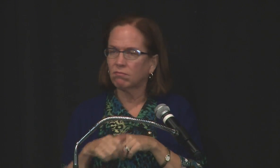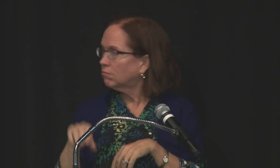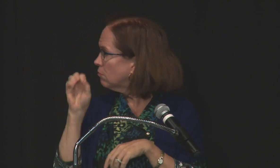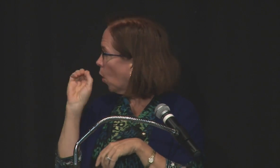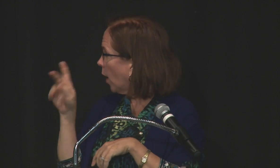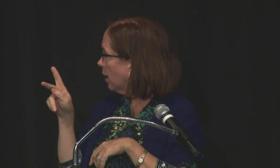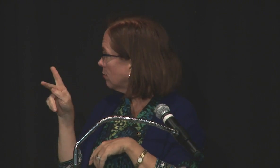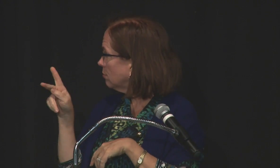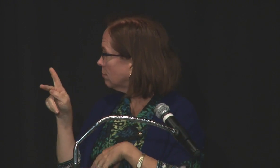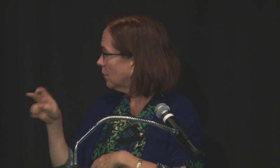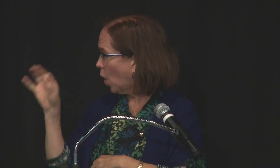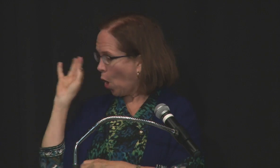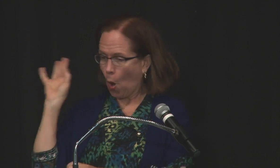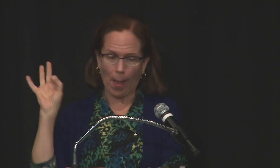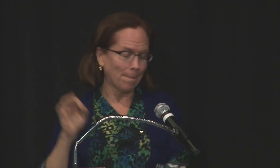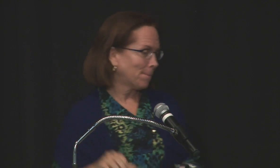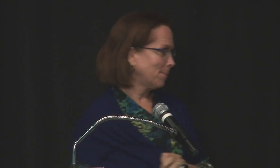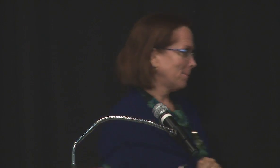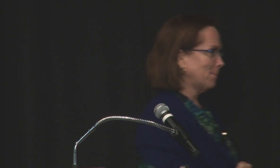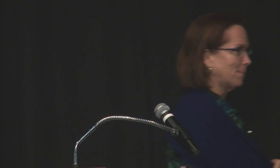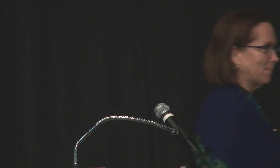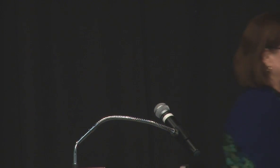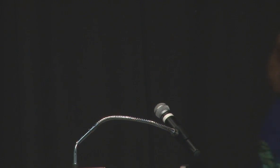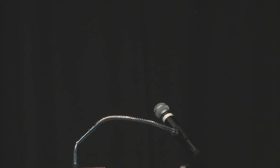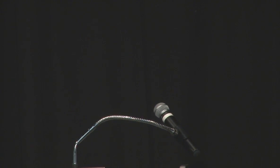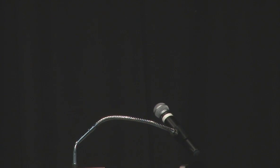Okay? Jordan & Fernandes: Okay with me.____________Okay.